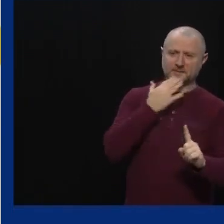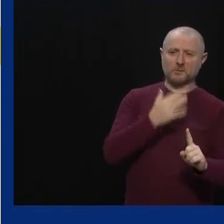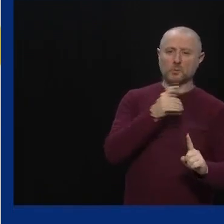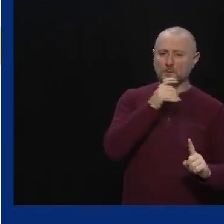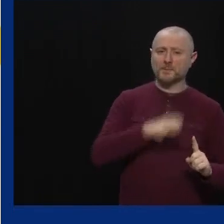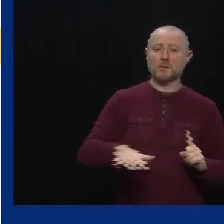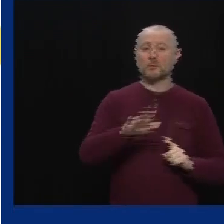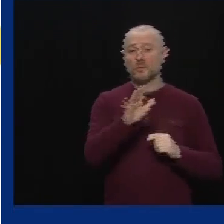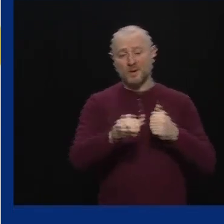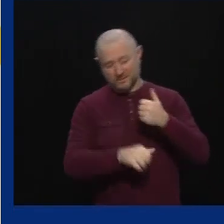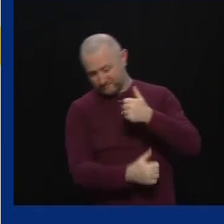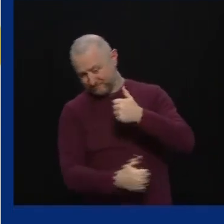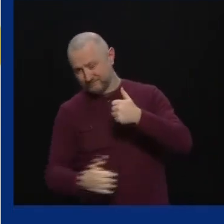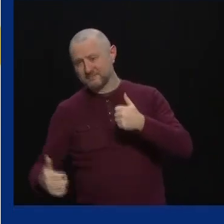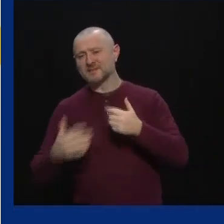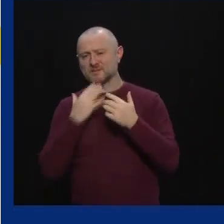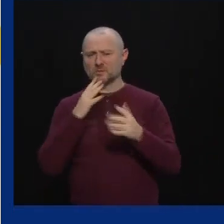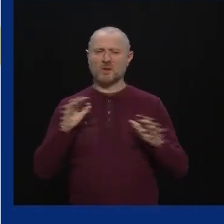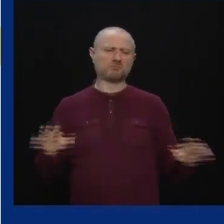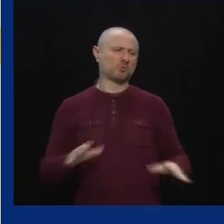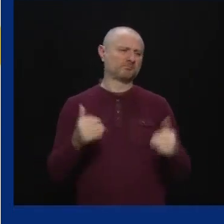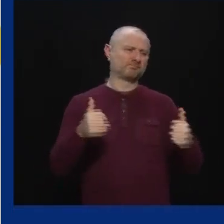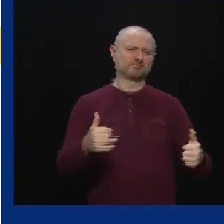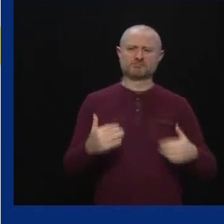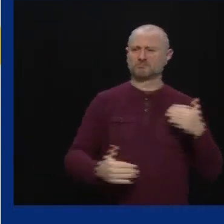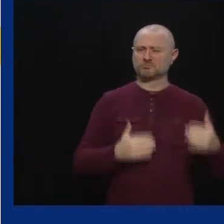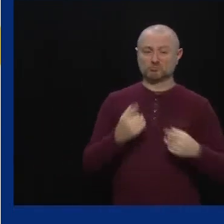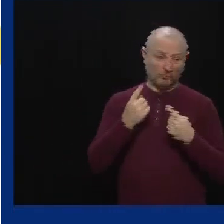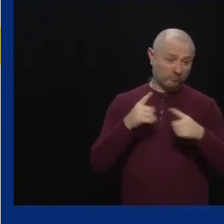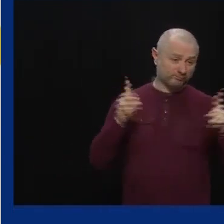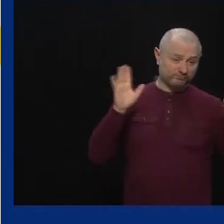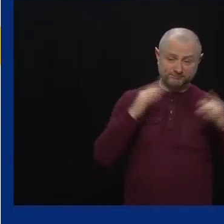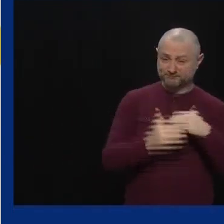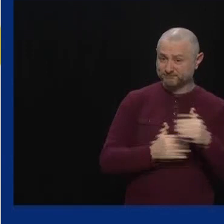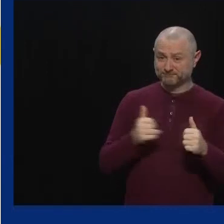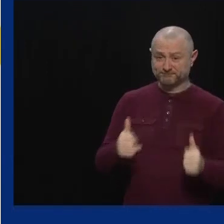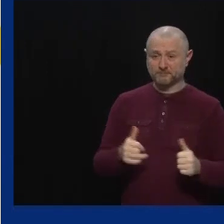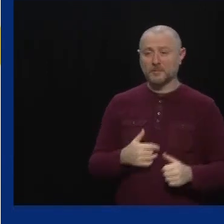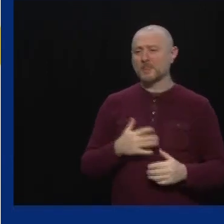YOU AND YOUR HEALTH DEPARTMENT HAVE BEEN ON THE FRONT LINES OF THIS FROM THE VERY BEGINNING.